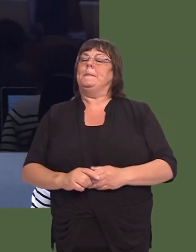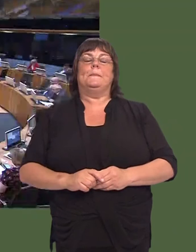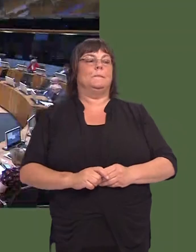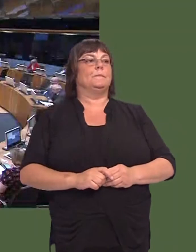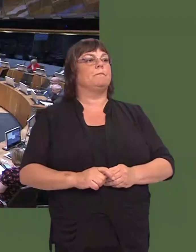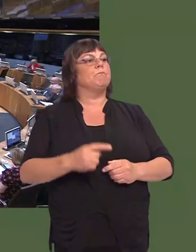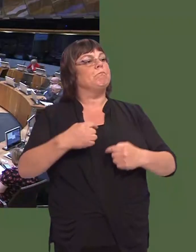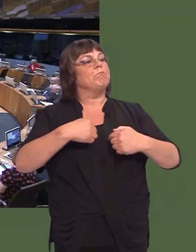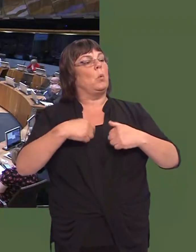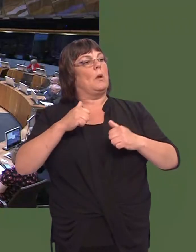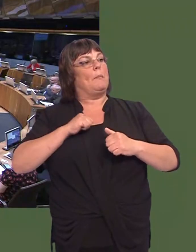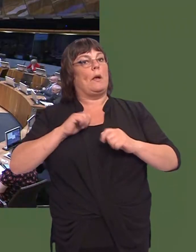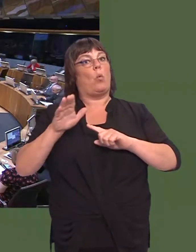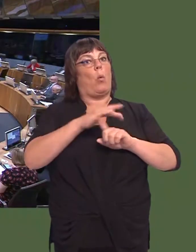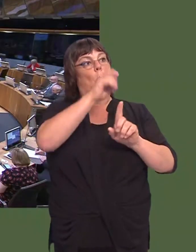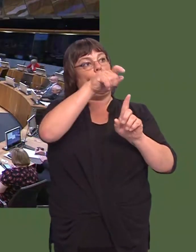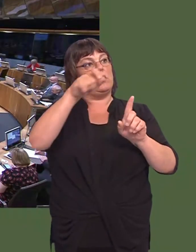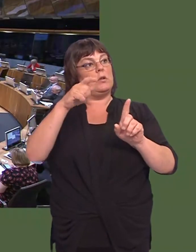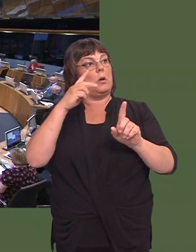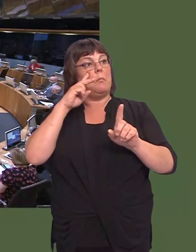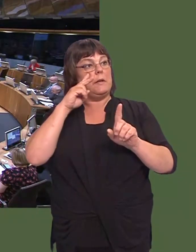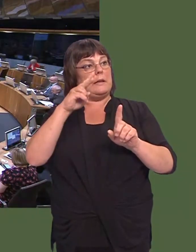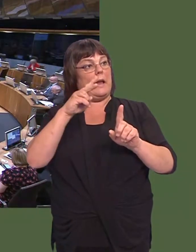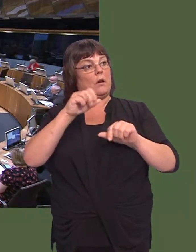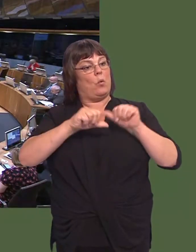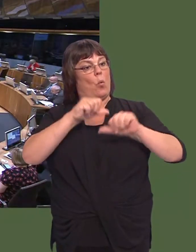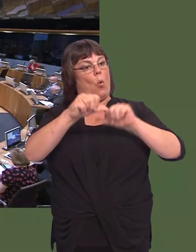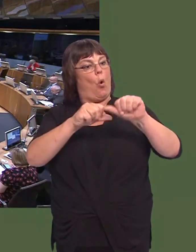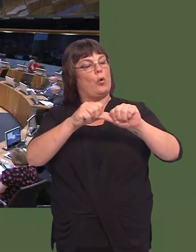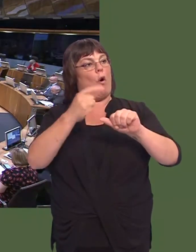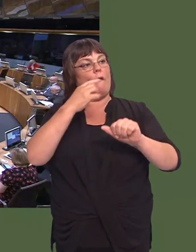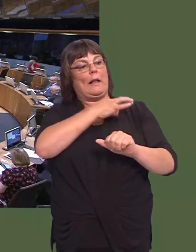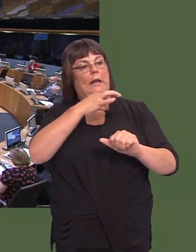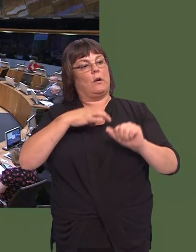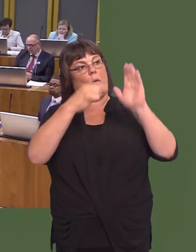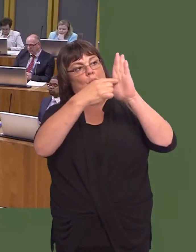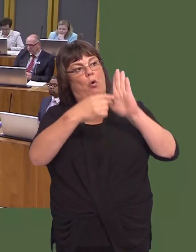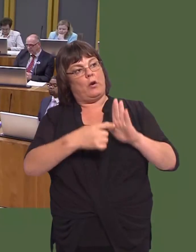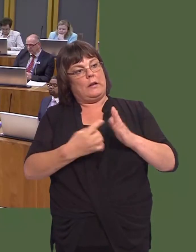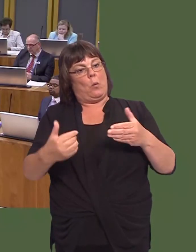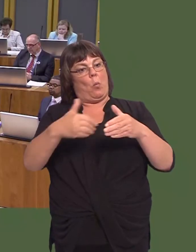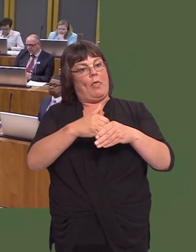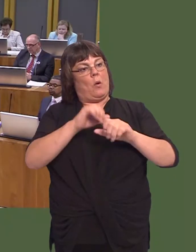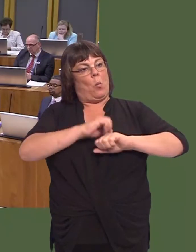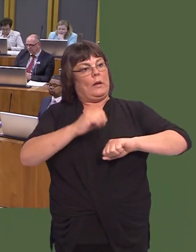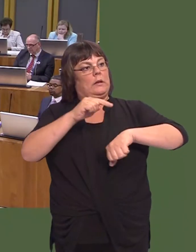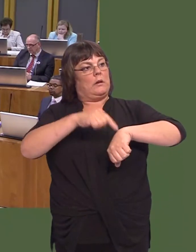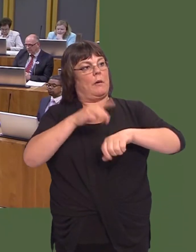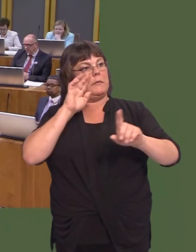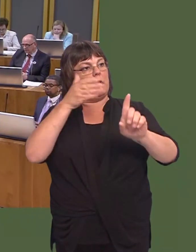OAQ(5)0628(FM) Carwyn Jones: We expect all patients to be seen in order of clinical priority and within our waiting times targets.